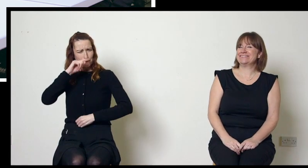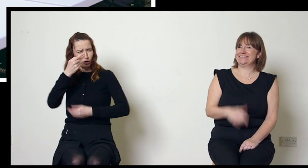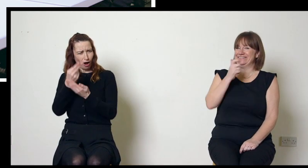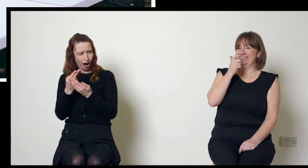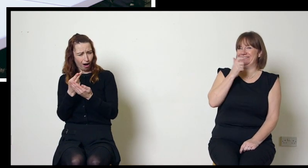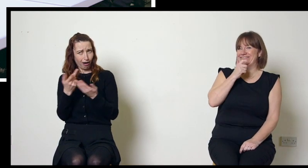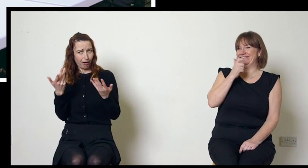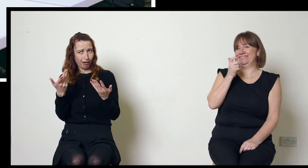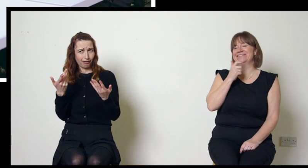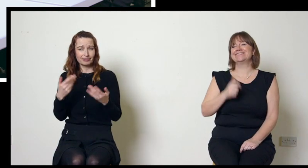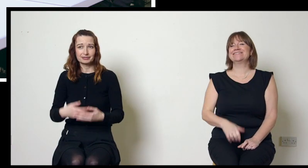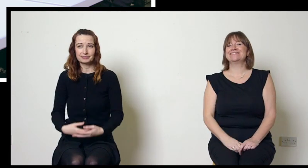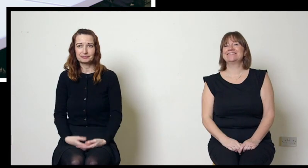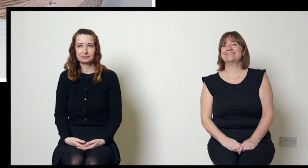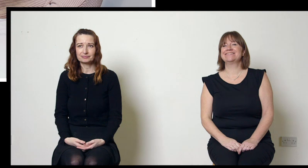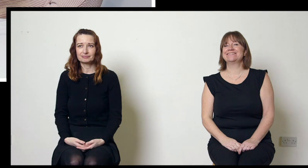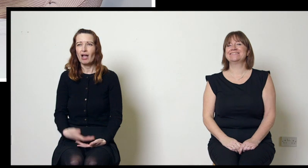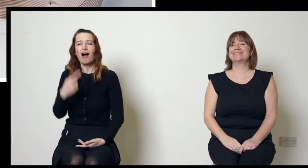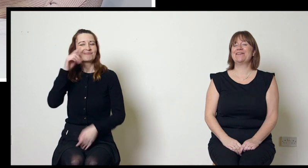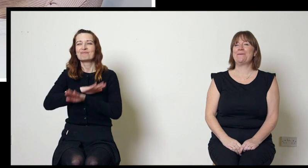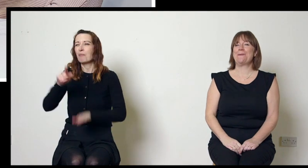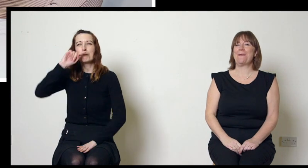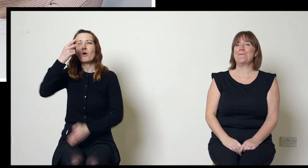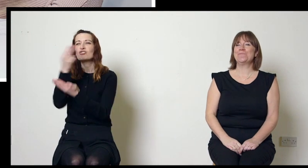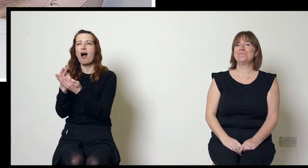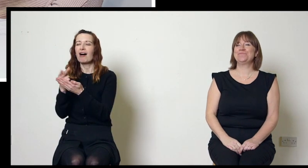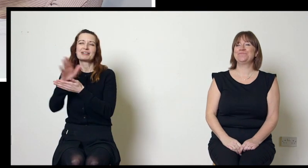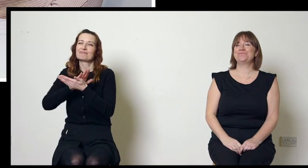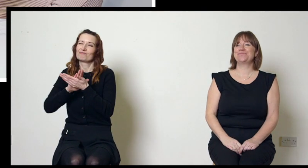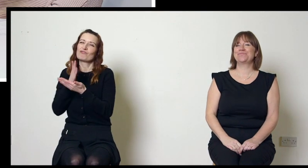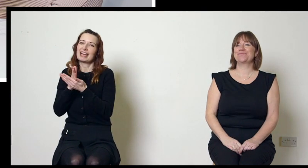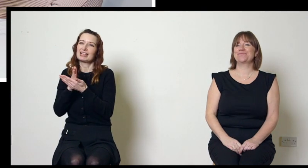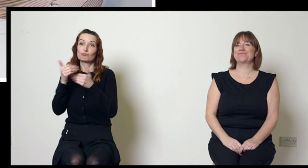I don’t think it’s posh art, I think it's just quality and I think that that's what people can see